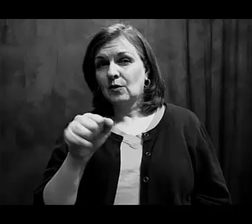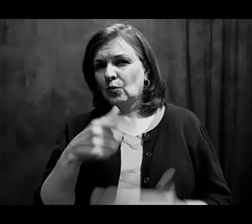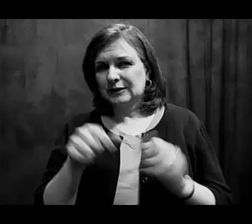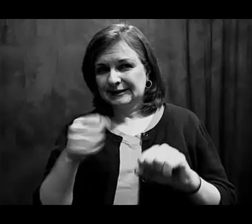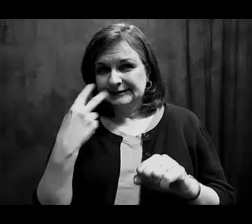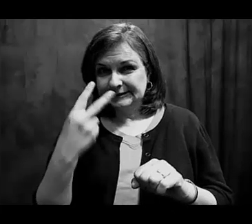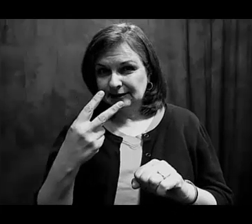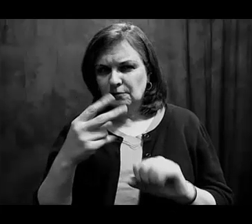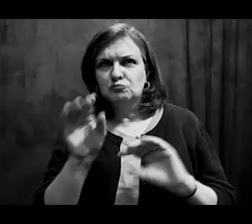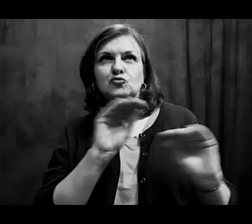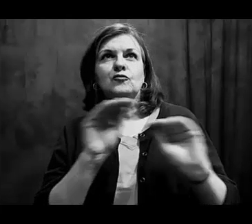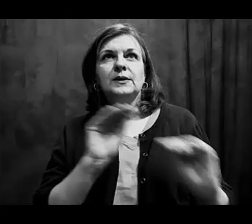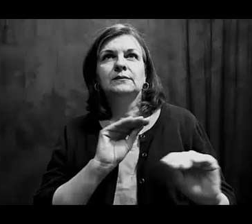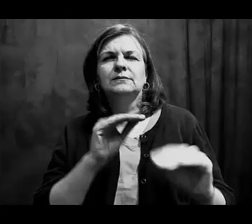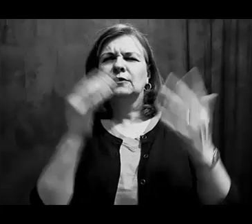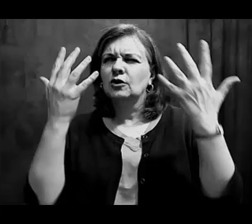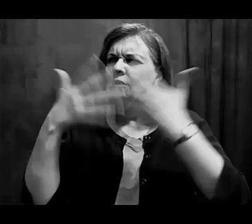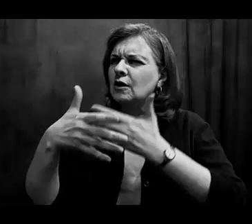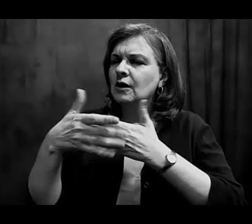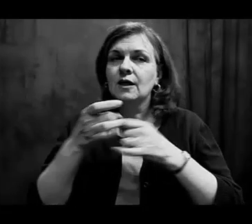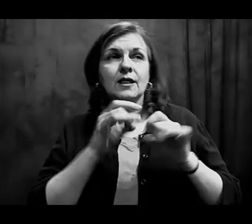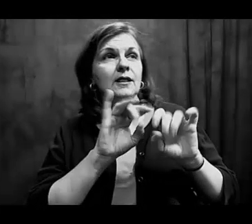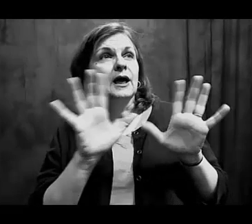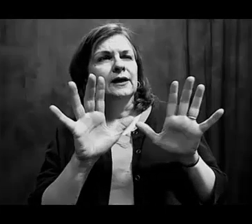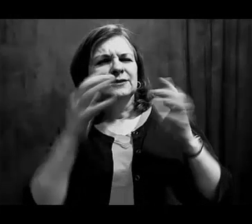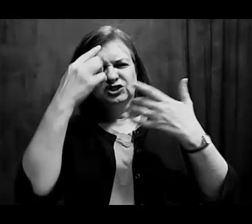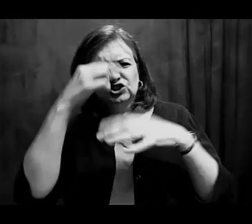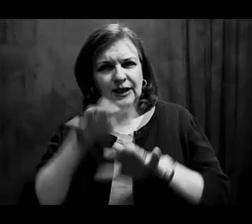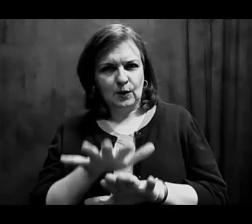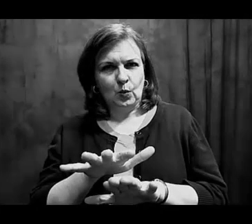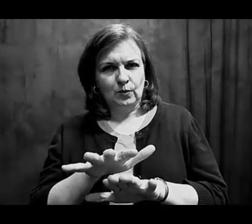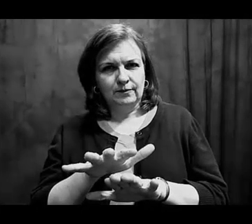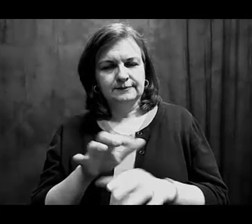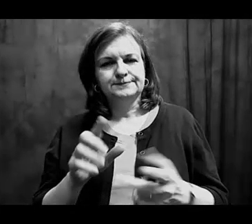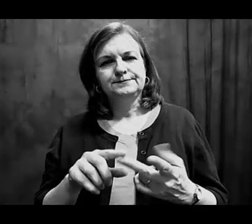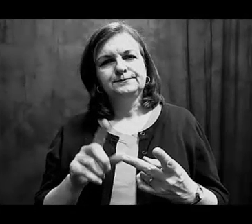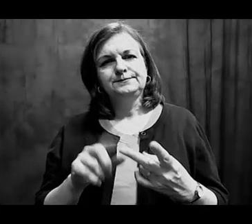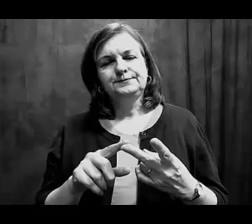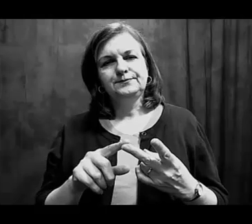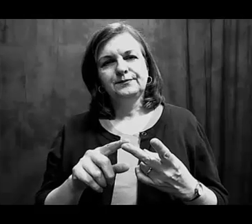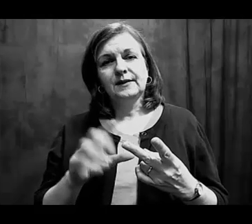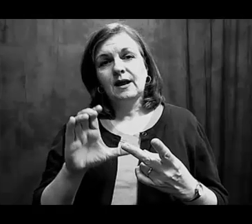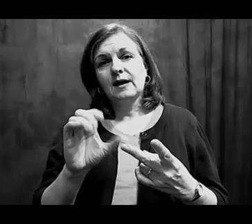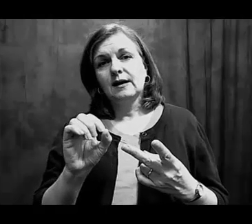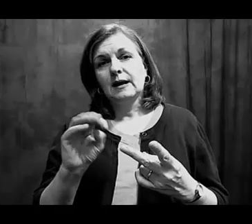dark / light / shadows -- we can get compound eyes that have many lens structures associated with them